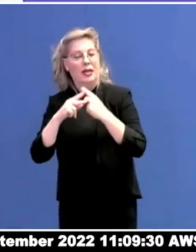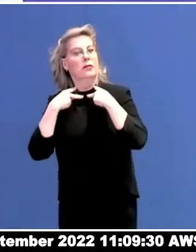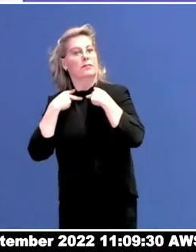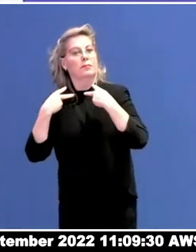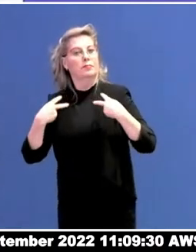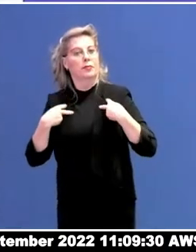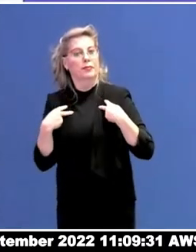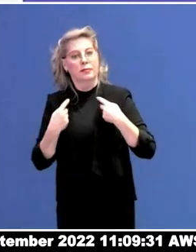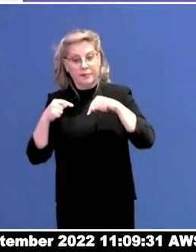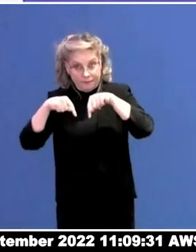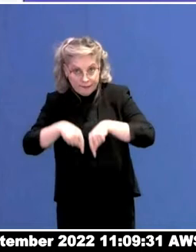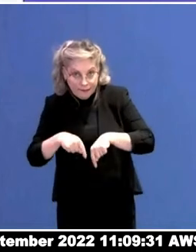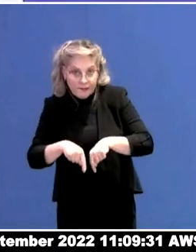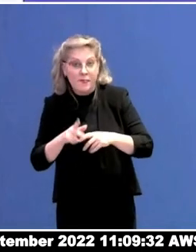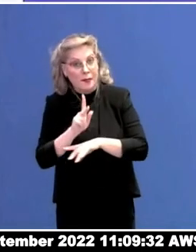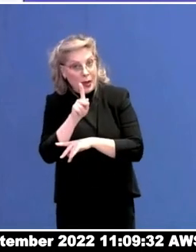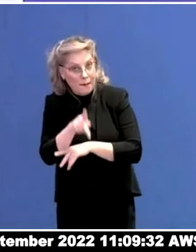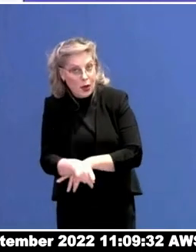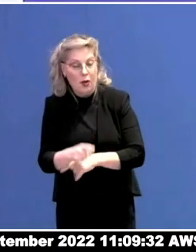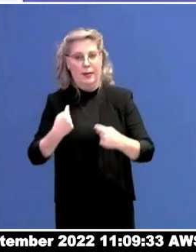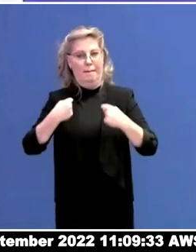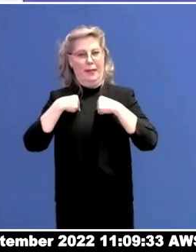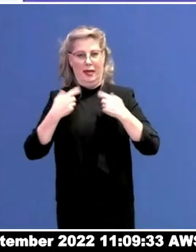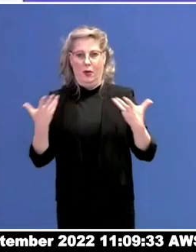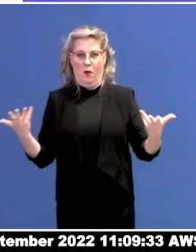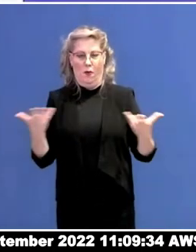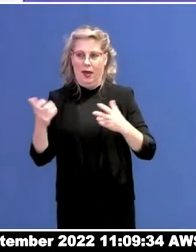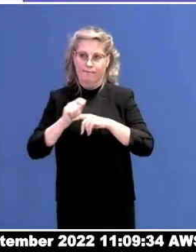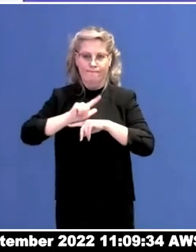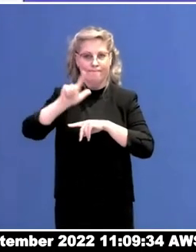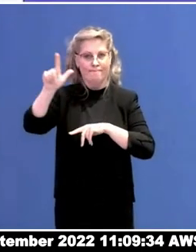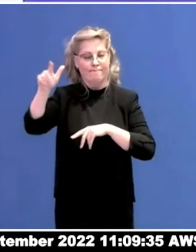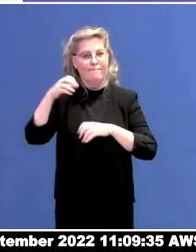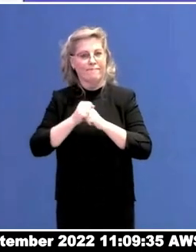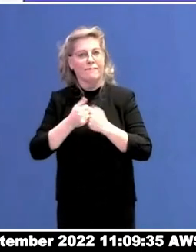I am participating in the hearing from our Sydney hearing room and so I am joining